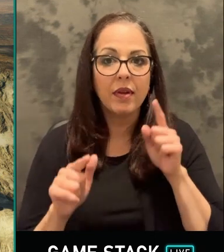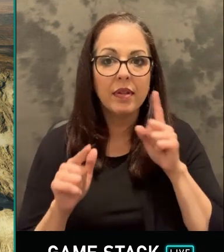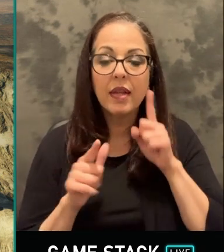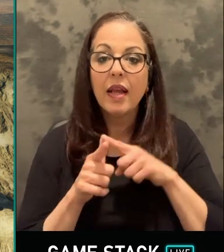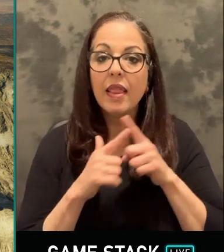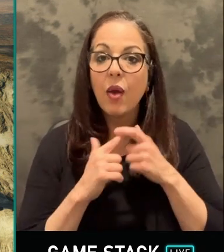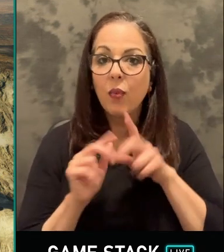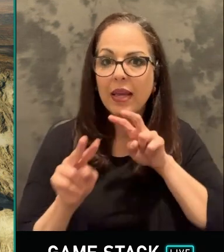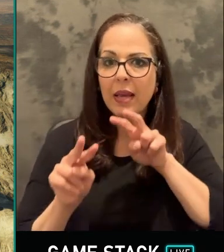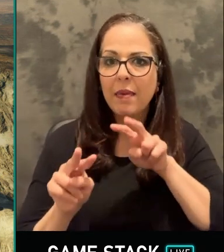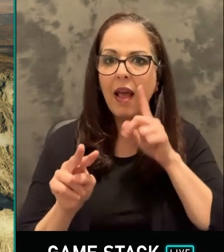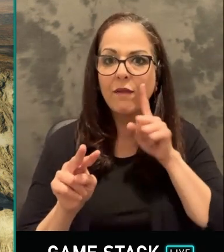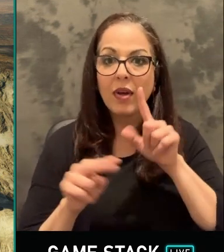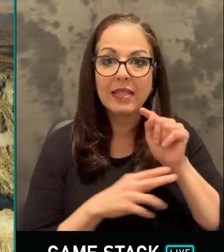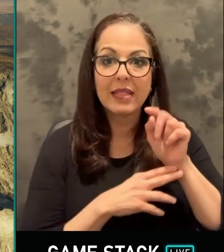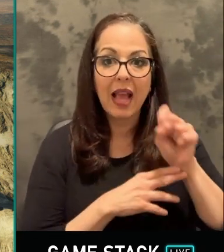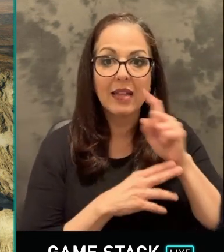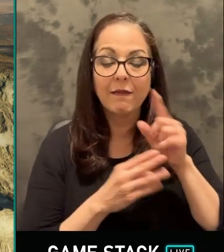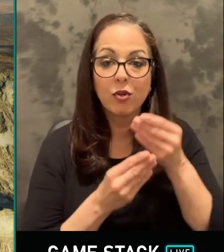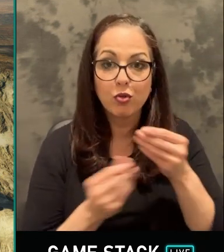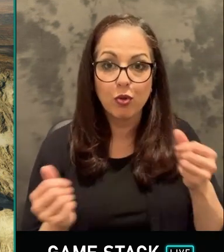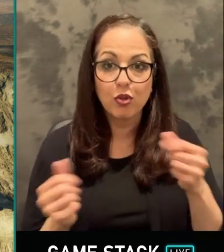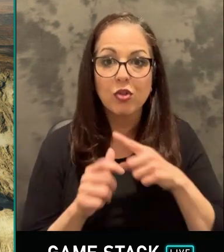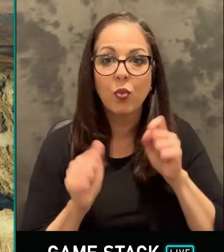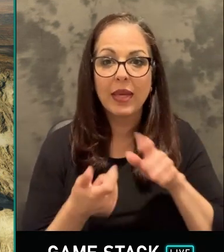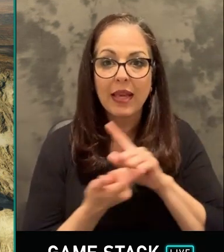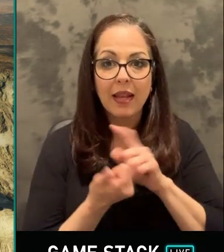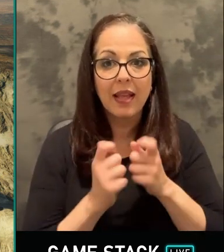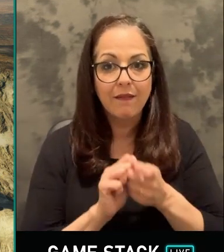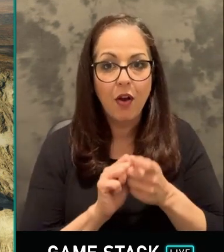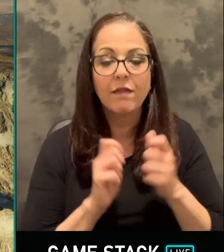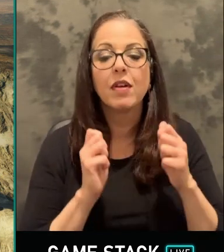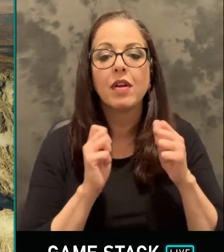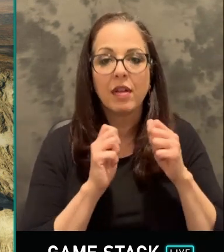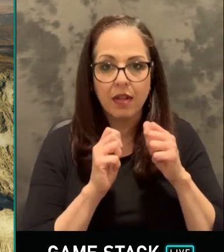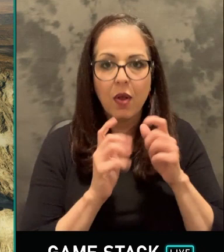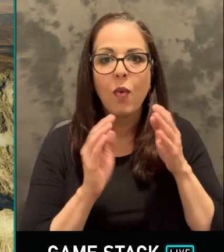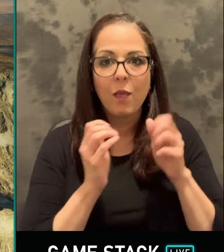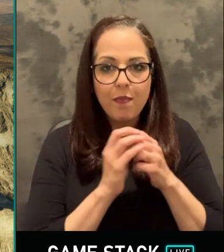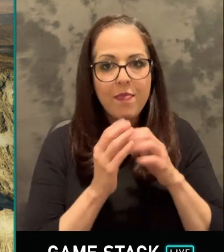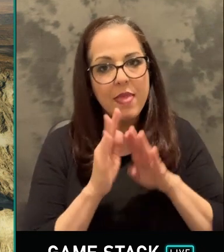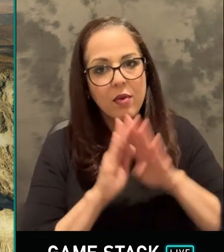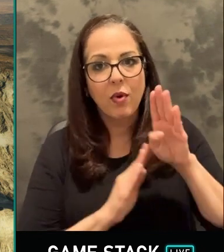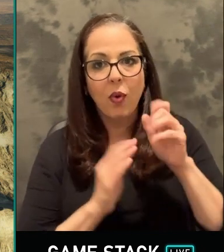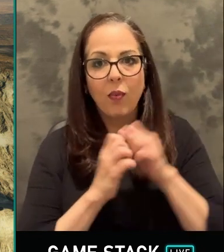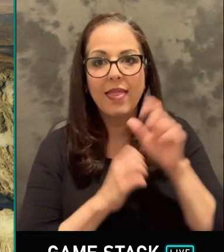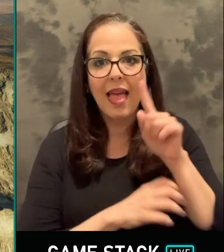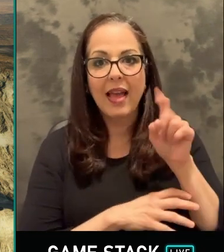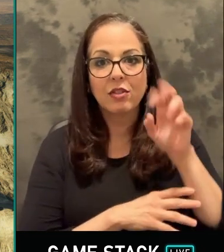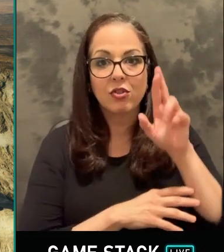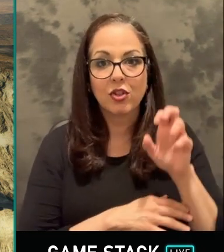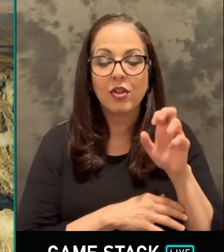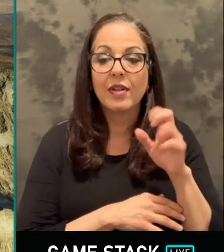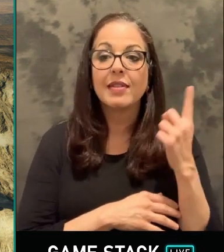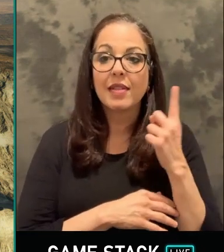your TTS evolutions so we can evolve with Azure. Glad TTS is something promising for simulation and games development,